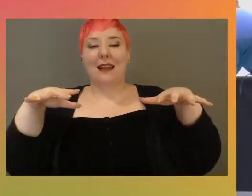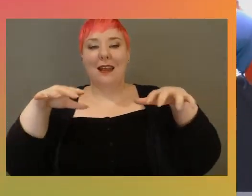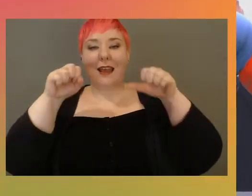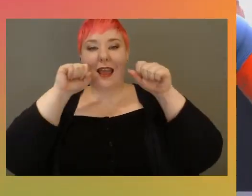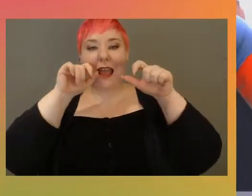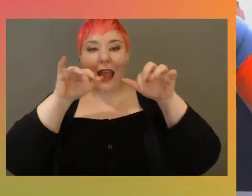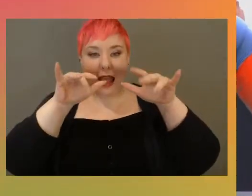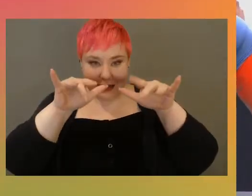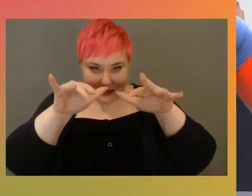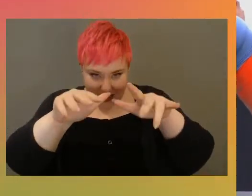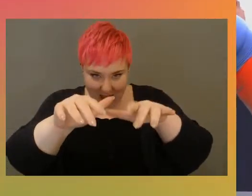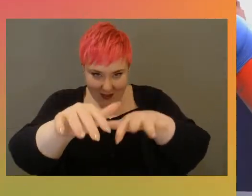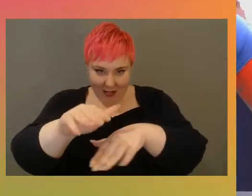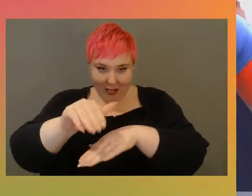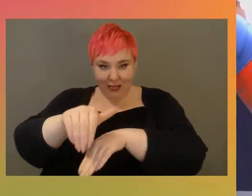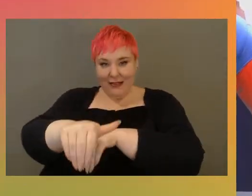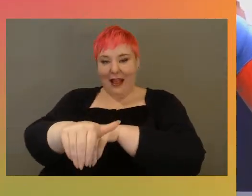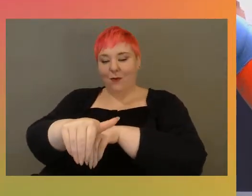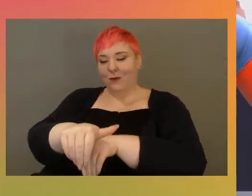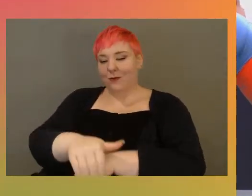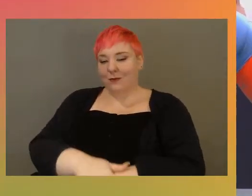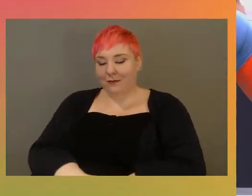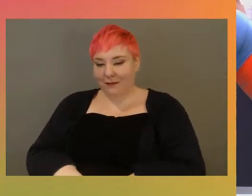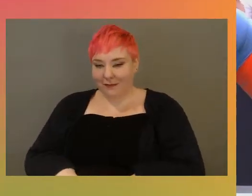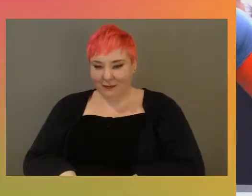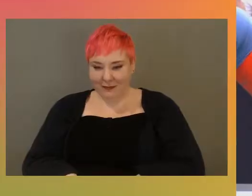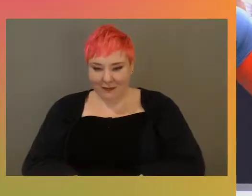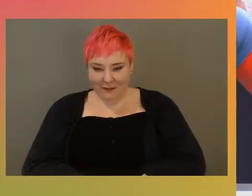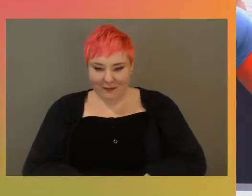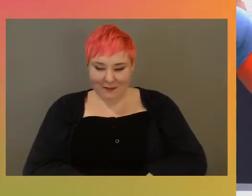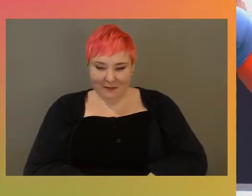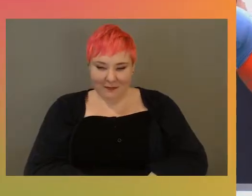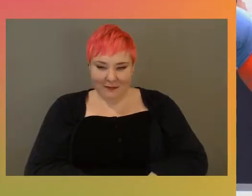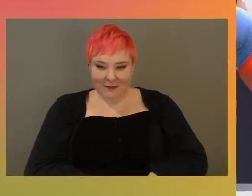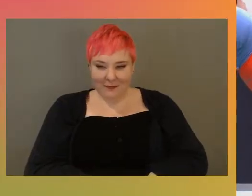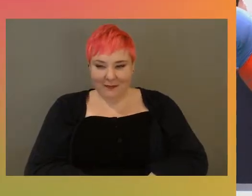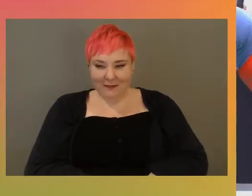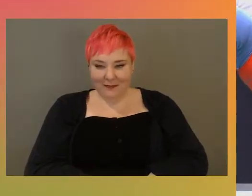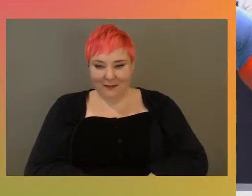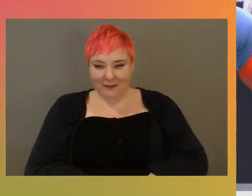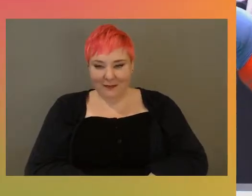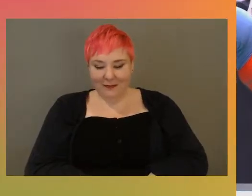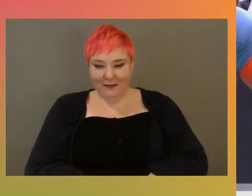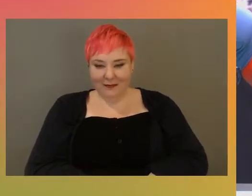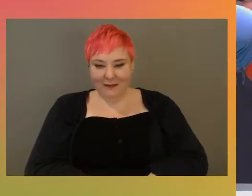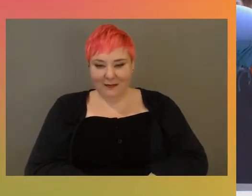ELBOWS TO THE TOP OF YOUR FEET, SPREAD AND LIFT YOUR CHEST,